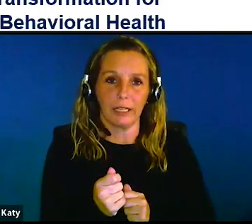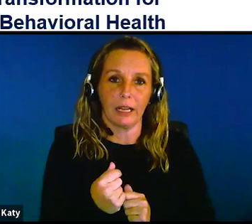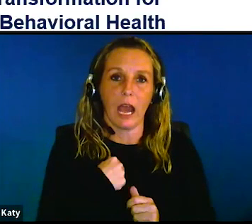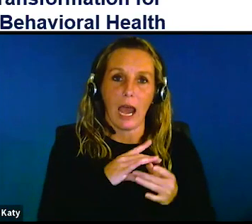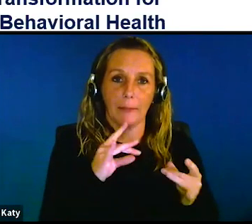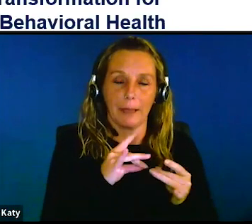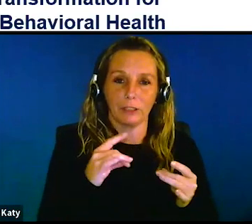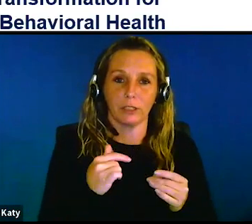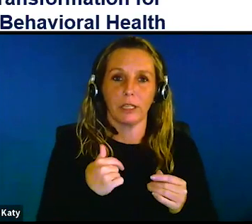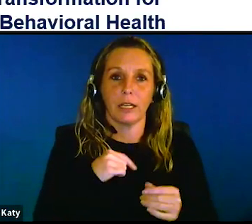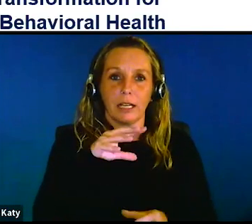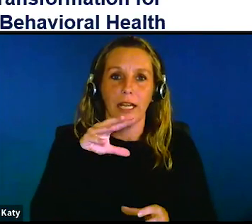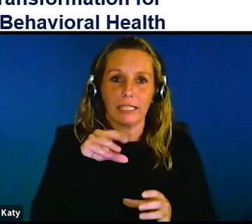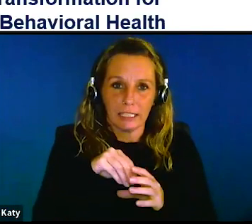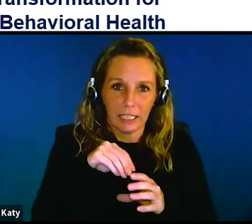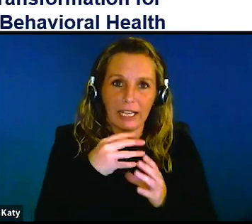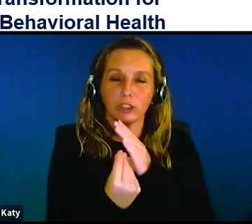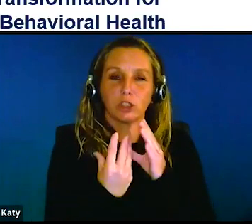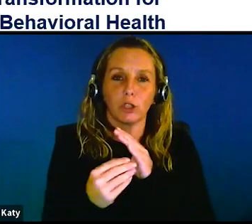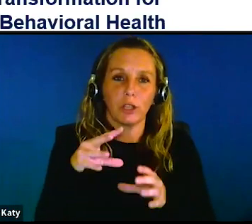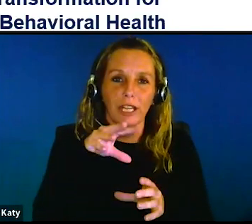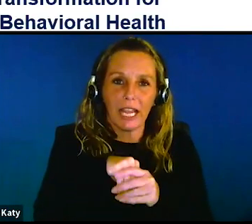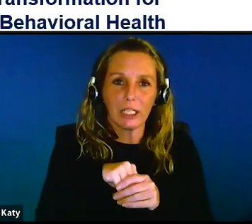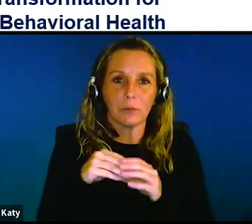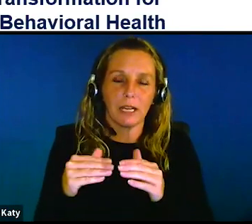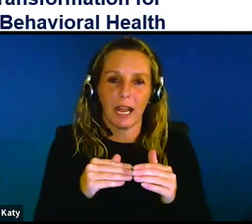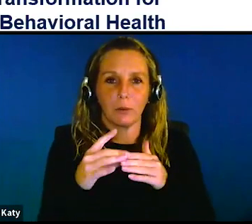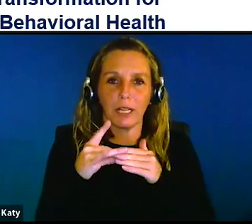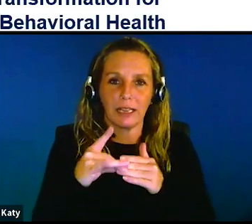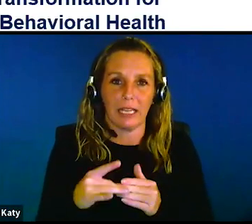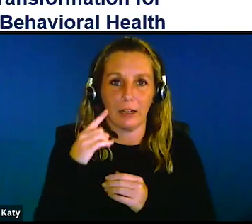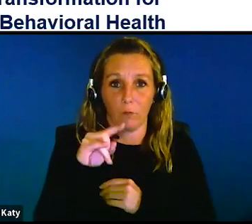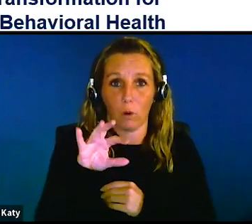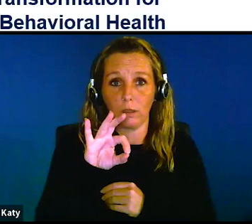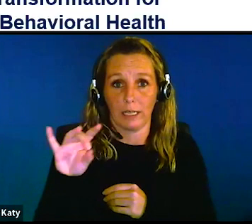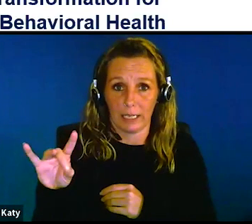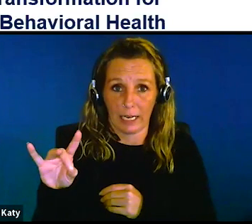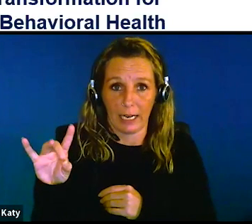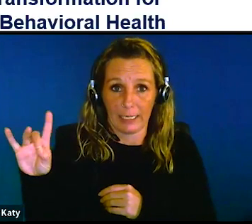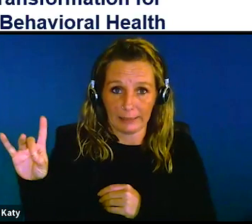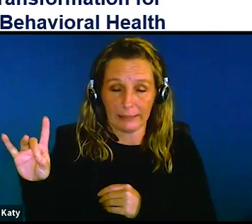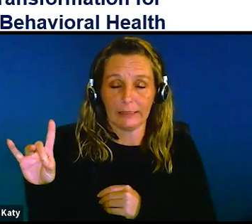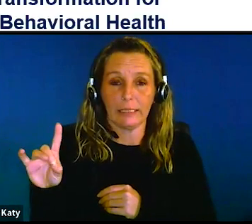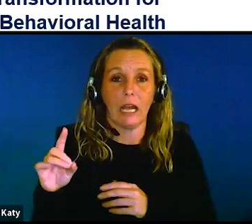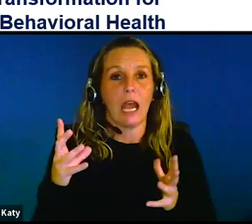the engagement, external engagement and equity lead for nanny state. And I just want to say that I echo